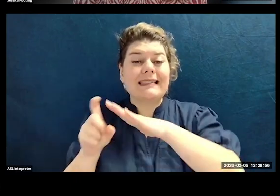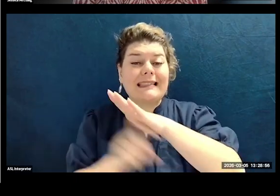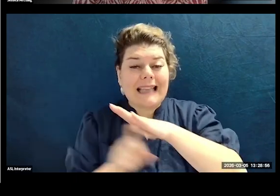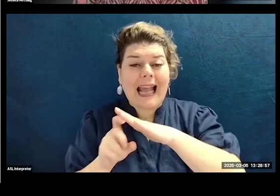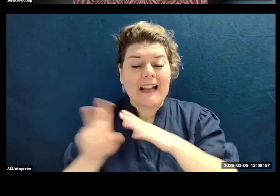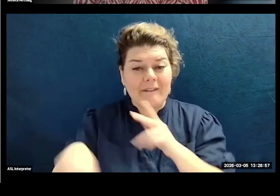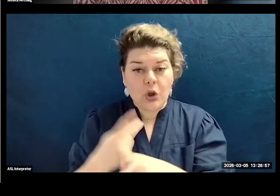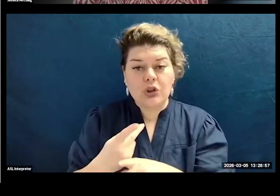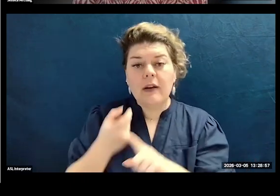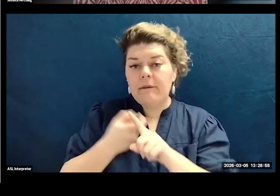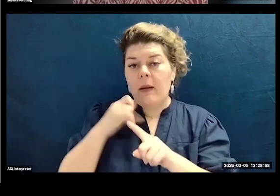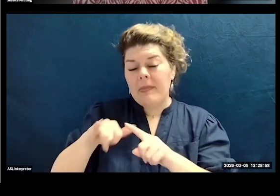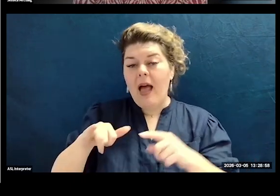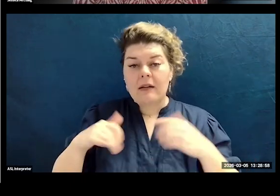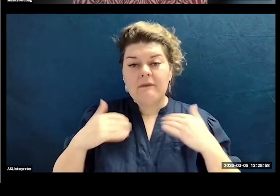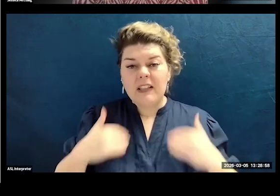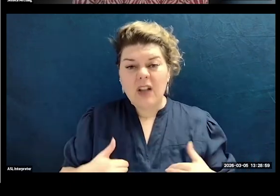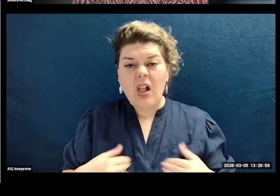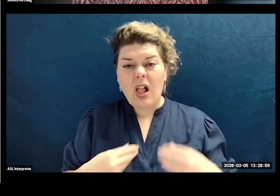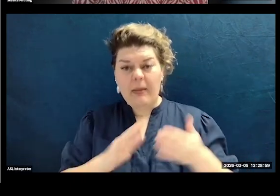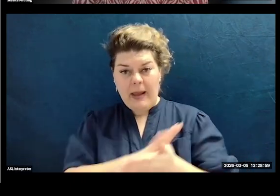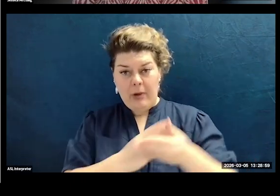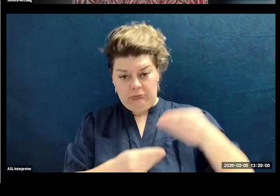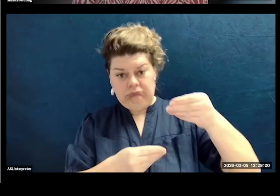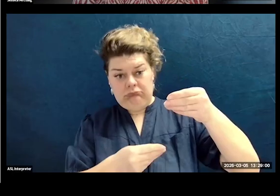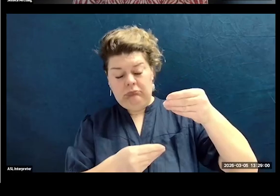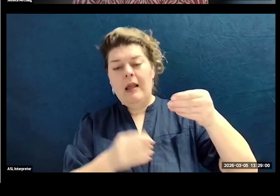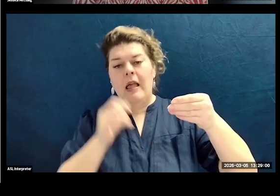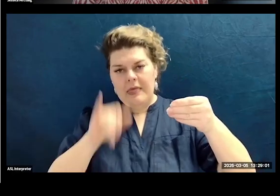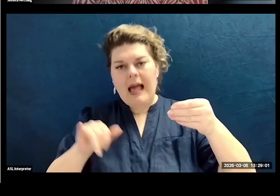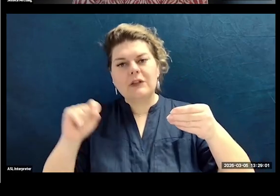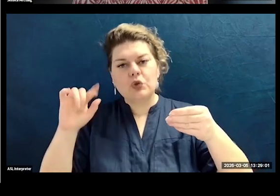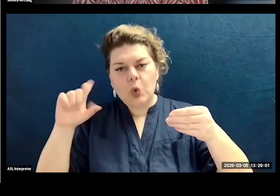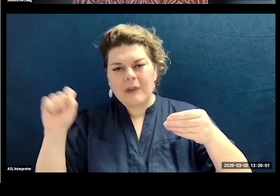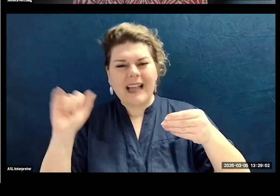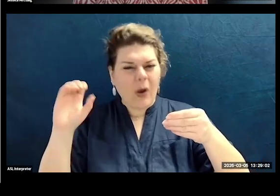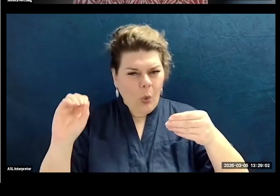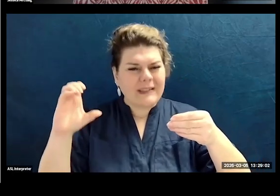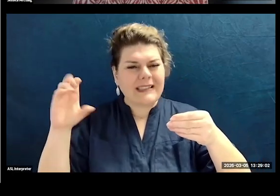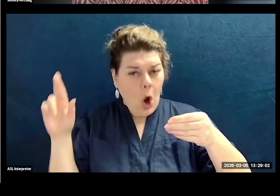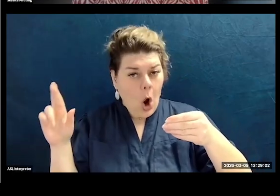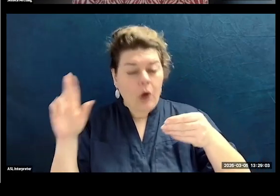from a physical library material, that is where tools like OCR would come in handy.